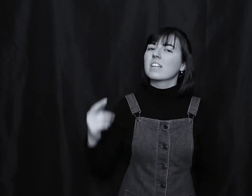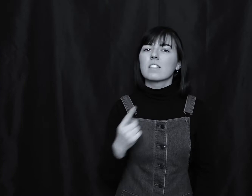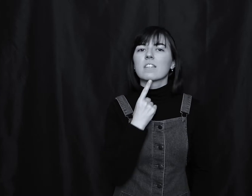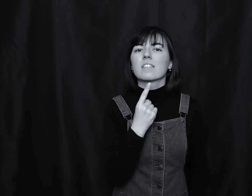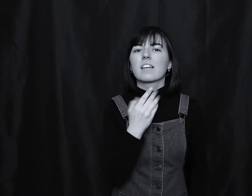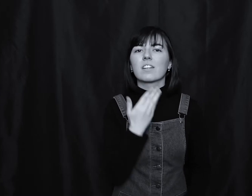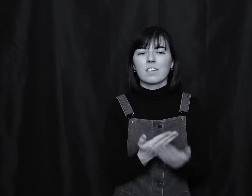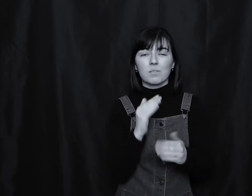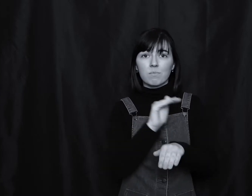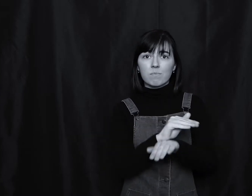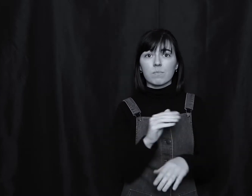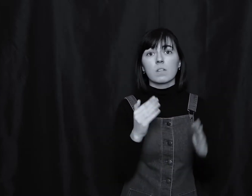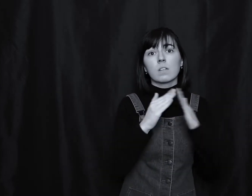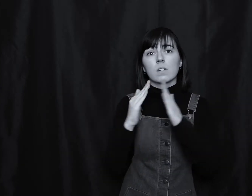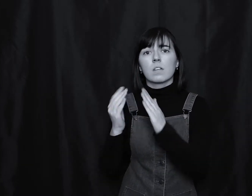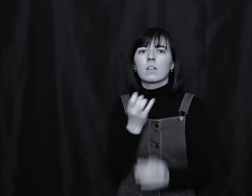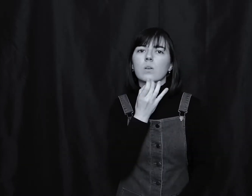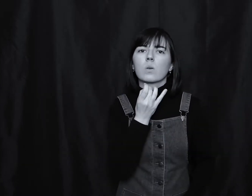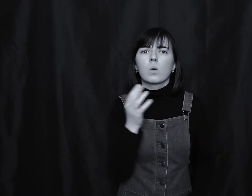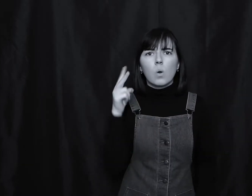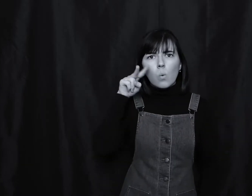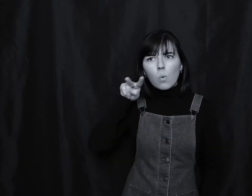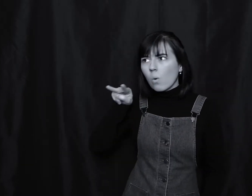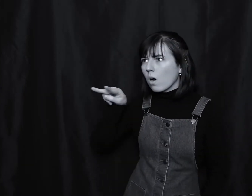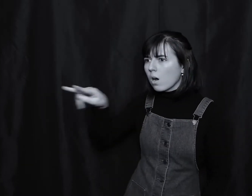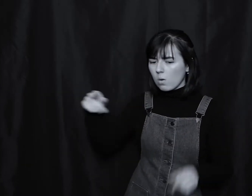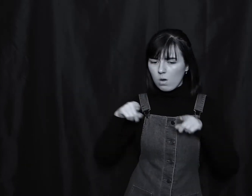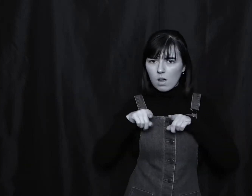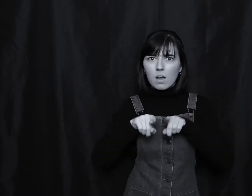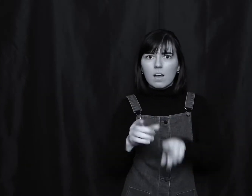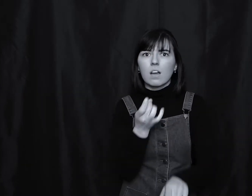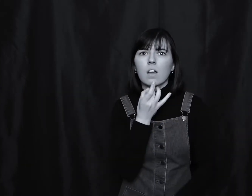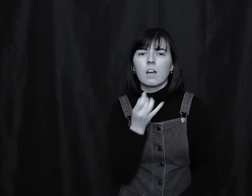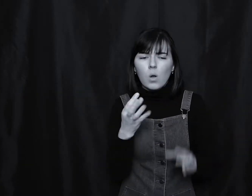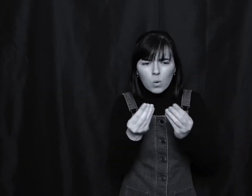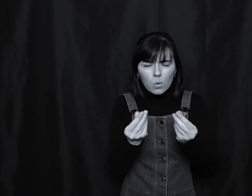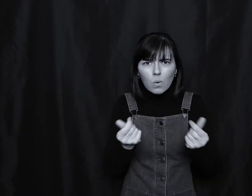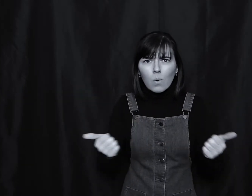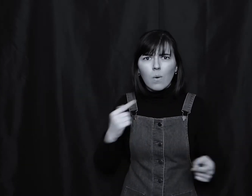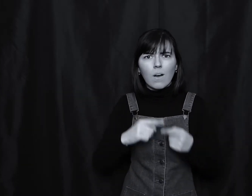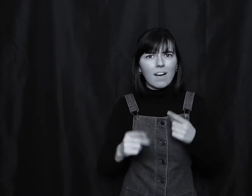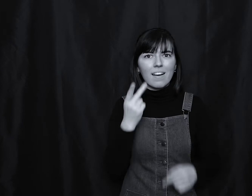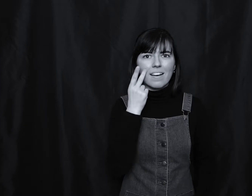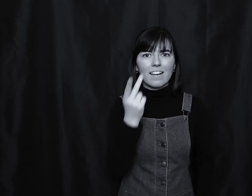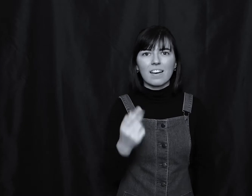Say goodnight city lights Watch while lights fade, cannot see